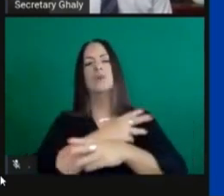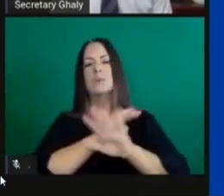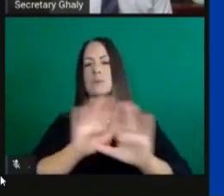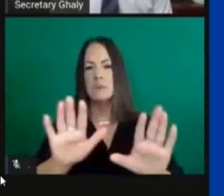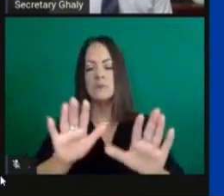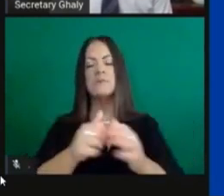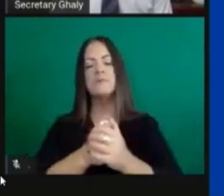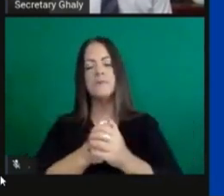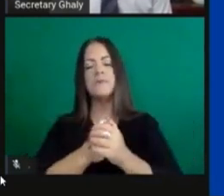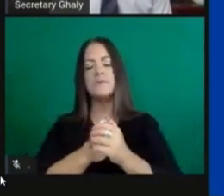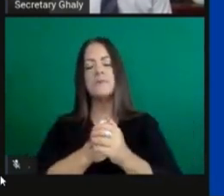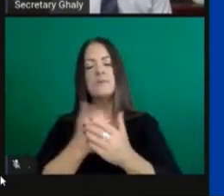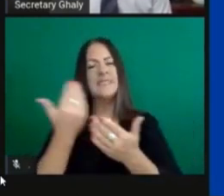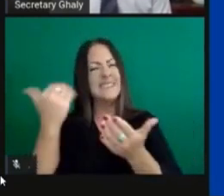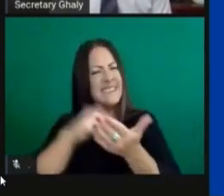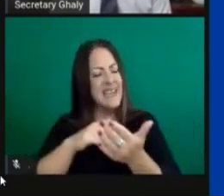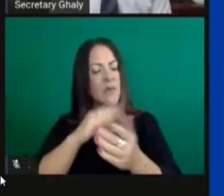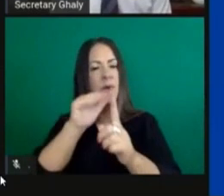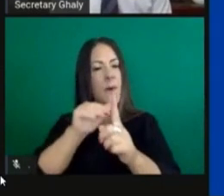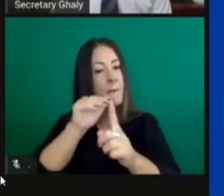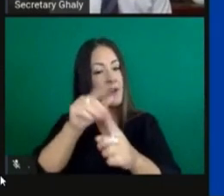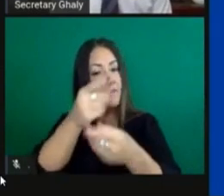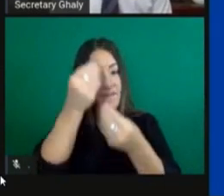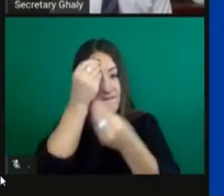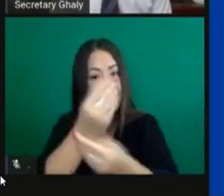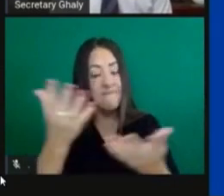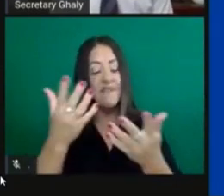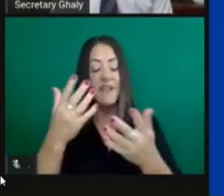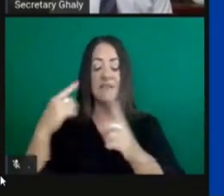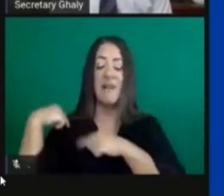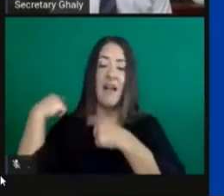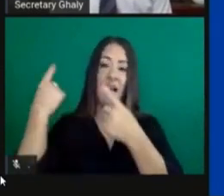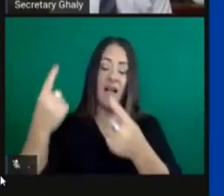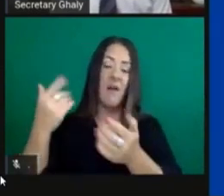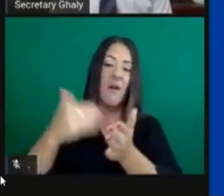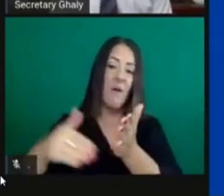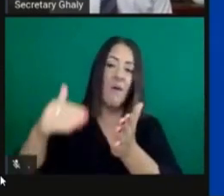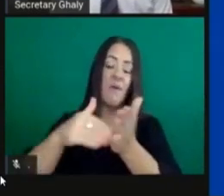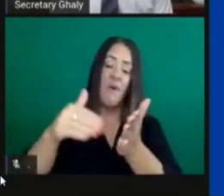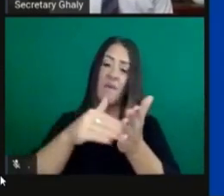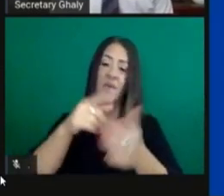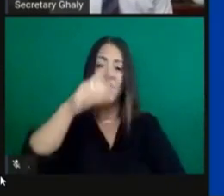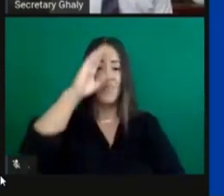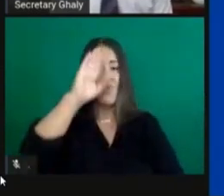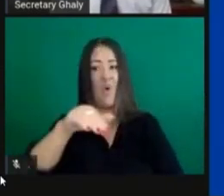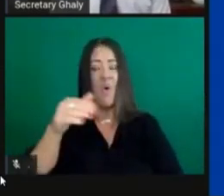COUNTIES CAN AVOID A STEPBACK IN THAT WAY TO A MORE